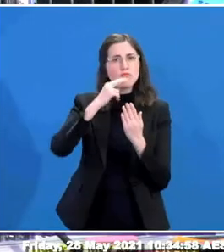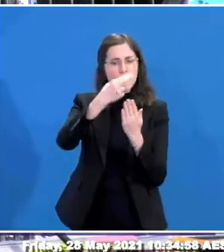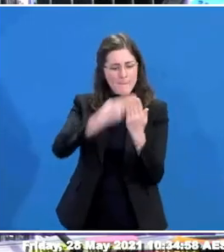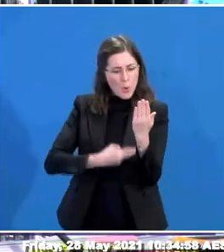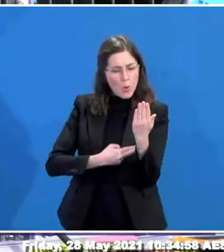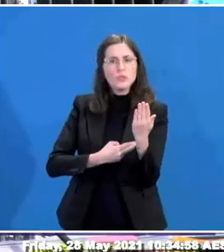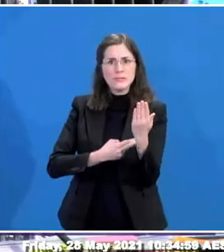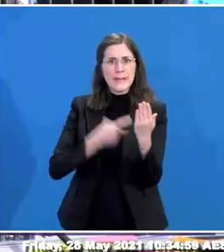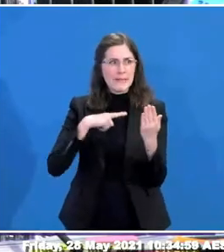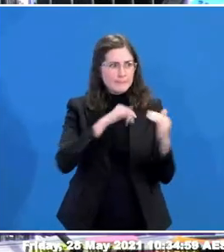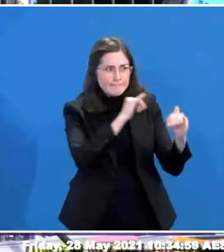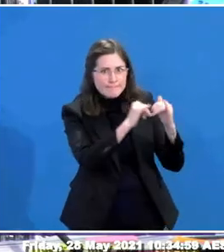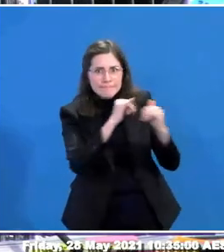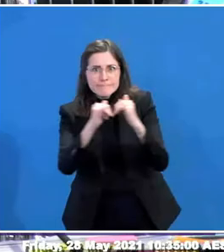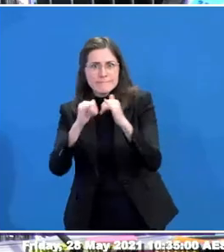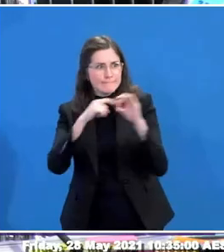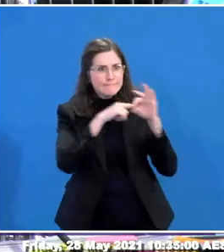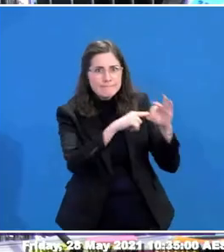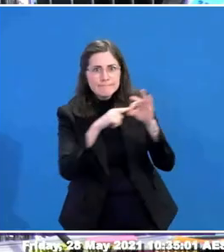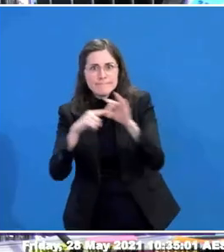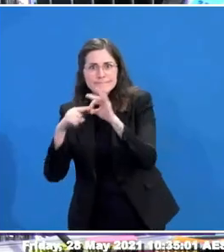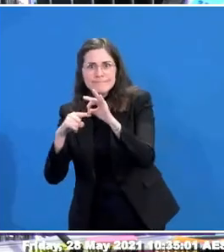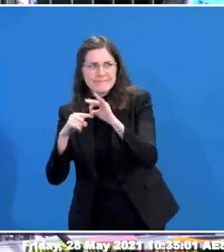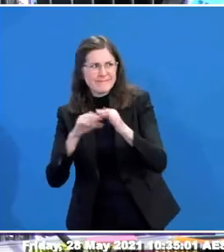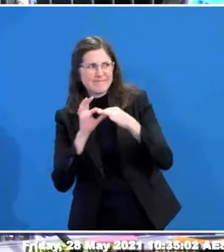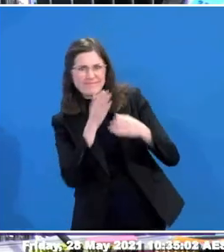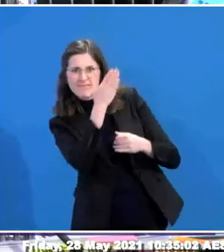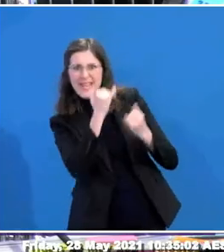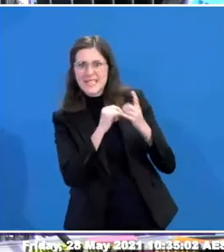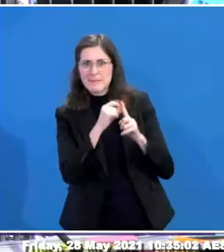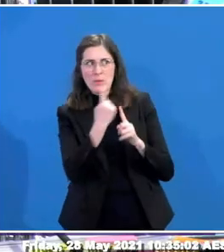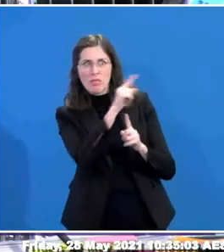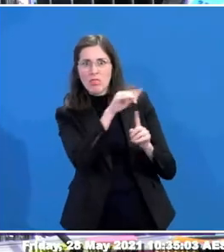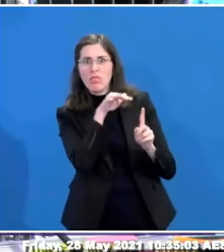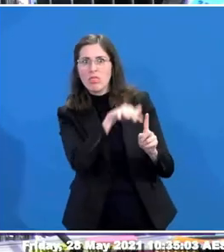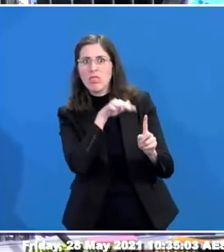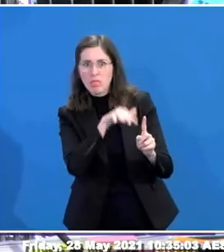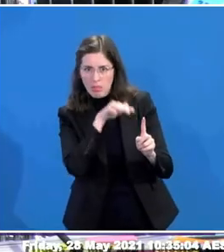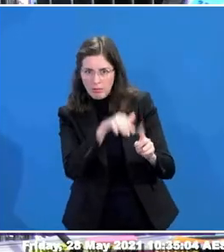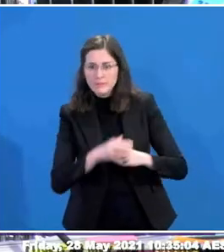about SP1, and to provide insights and observations which may assist with